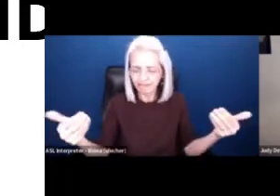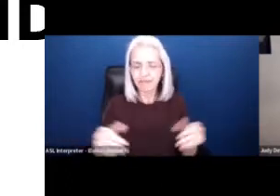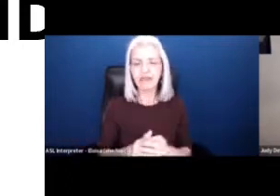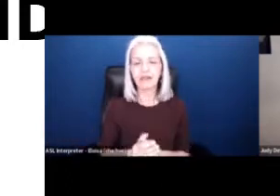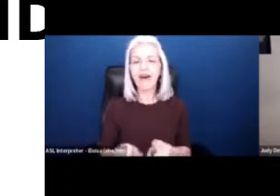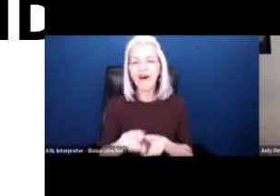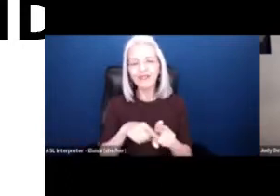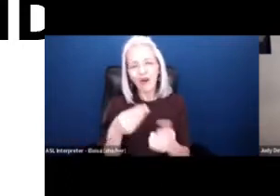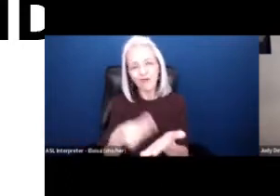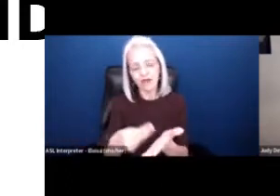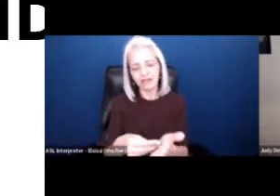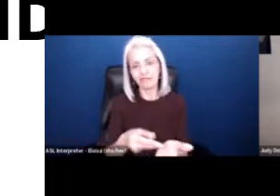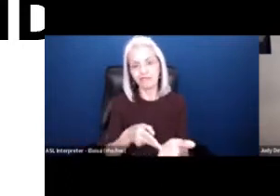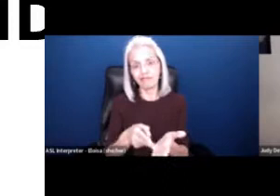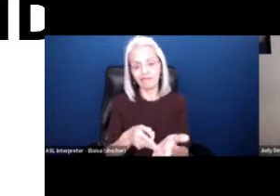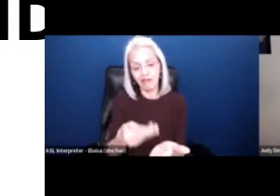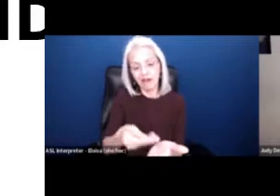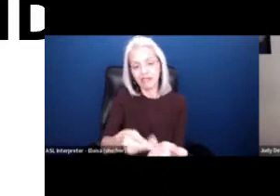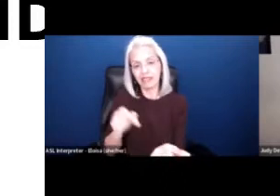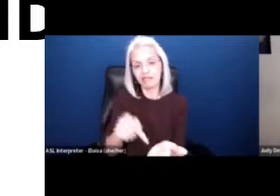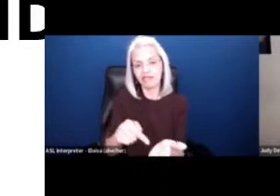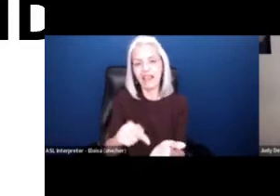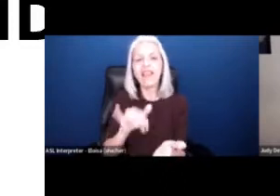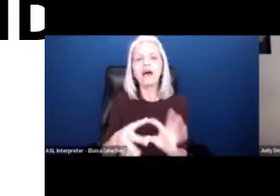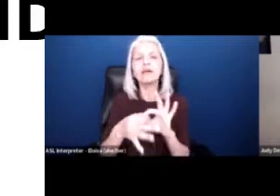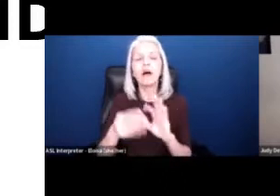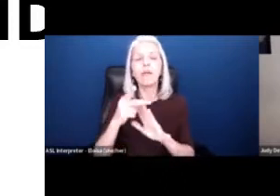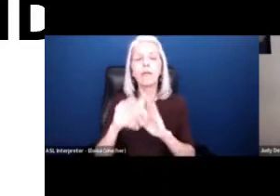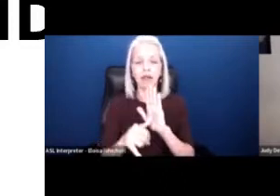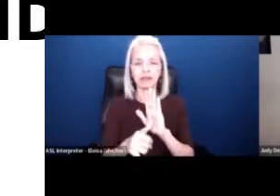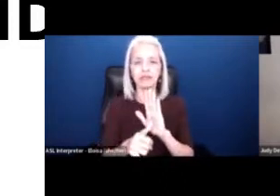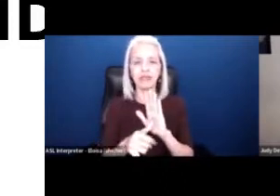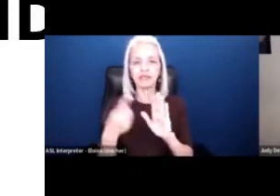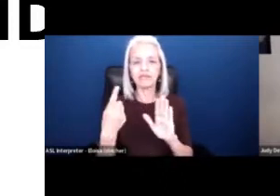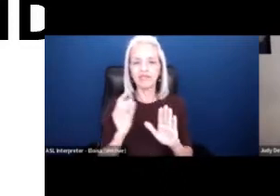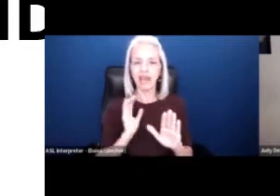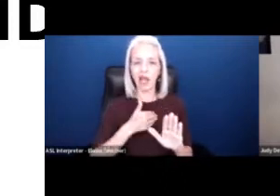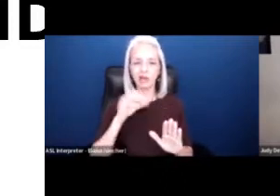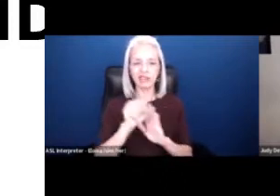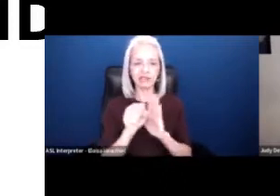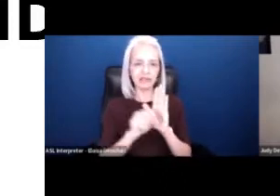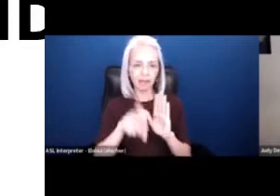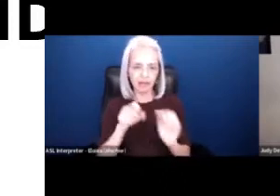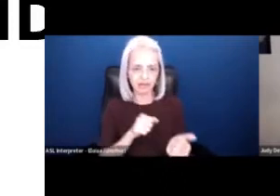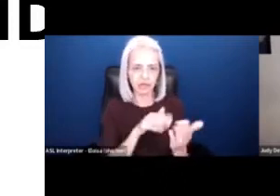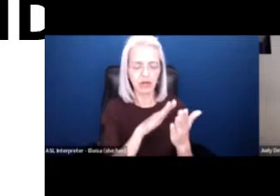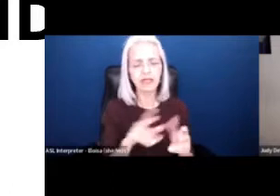be really frank, those are some of the policy issues that we have to address in states is that people get concerned that